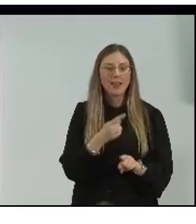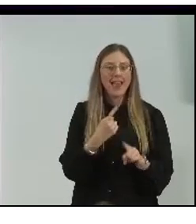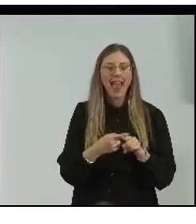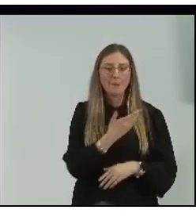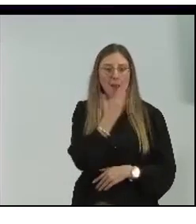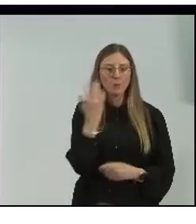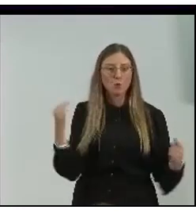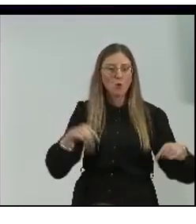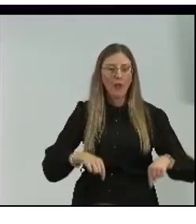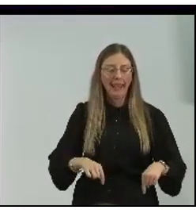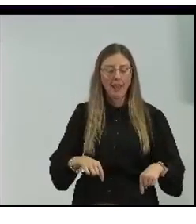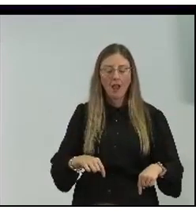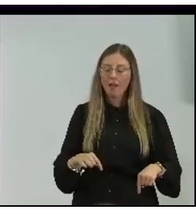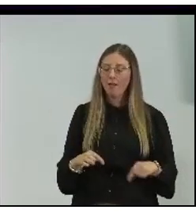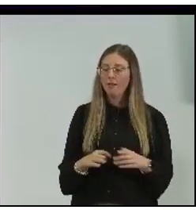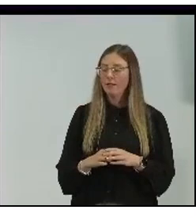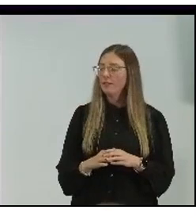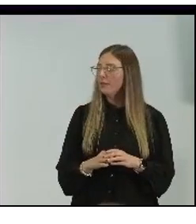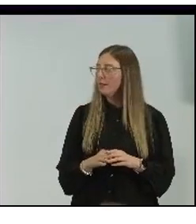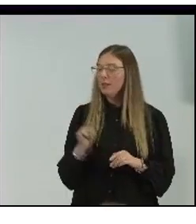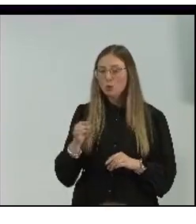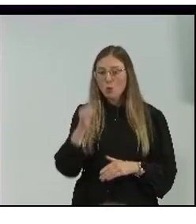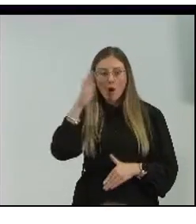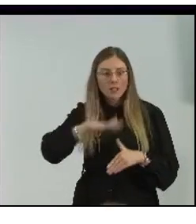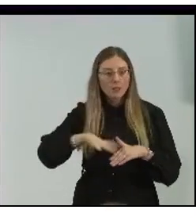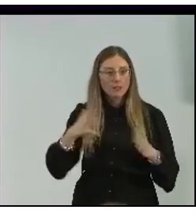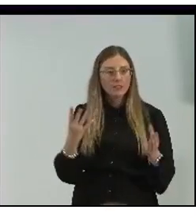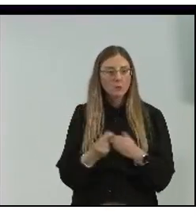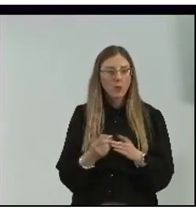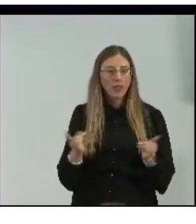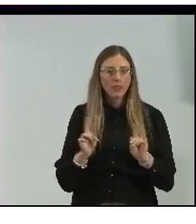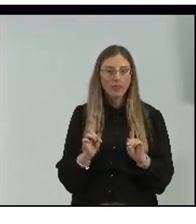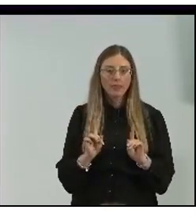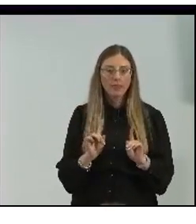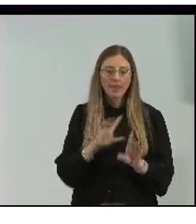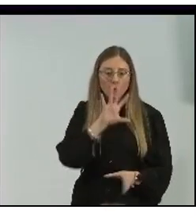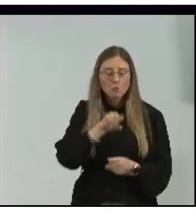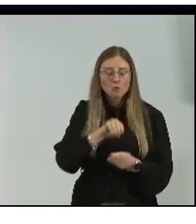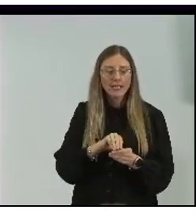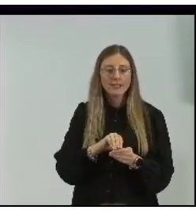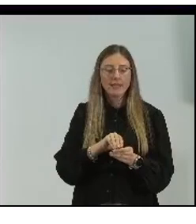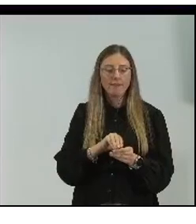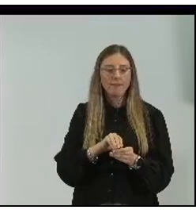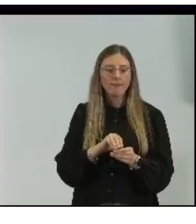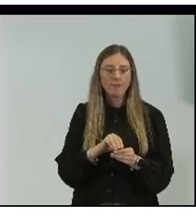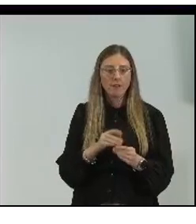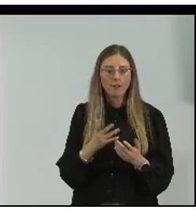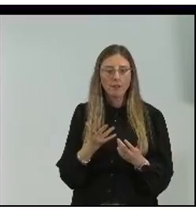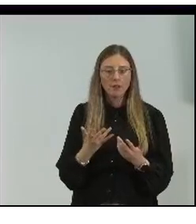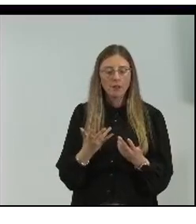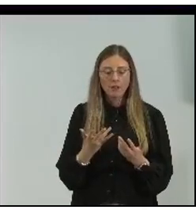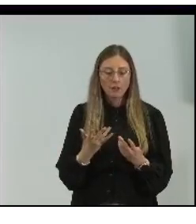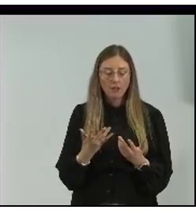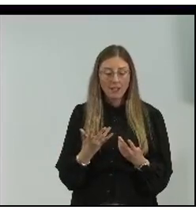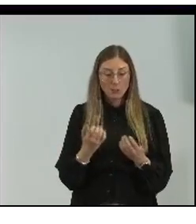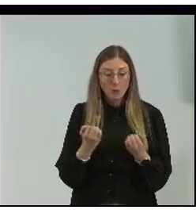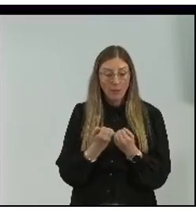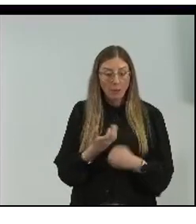one thing you're going to talk about. So your experience within industry, creative industries generally how receptive people are talking about that stuff at the beginning